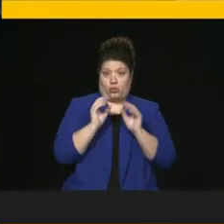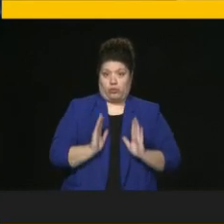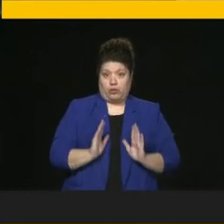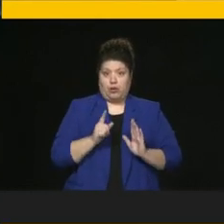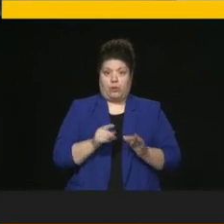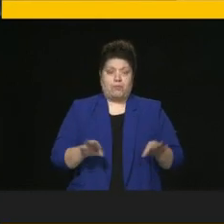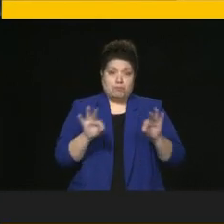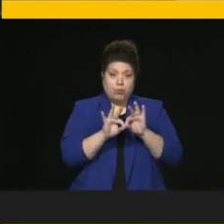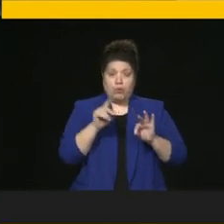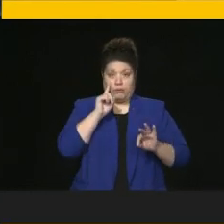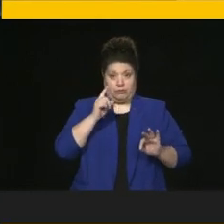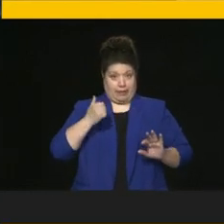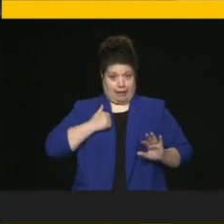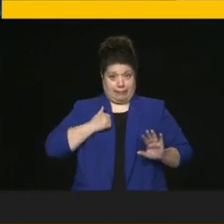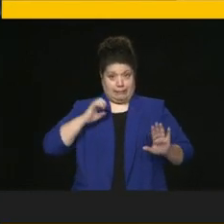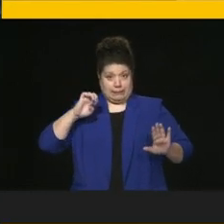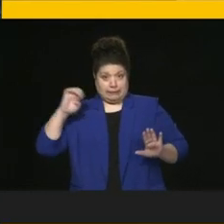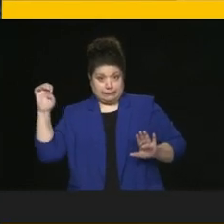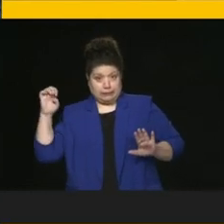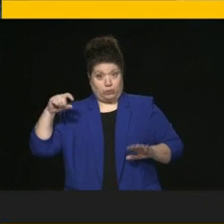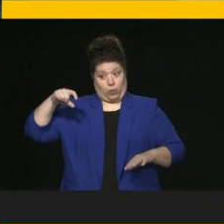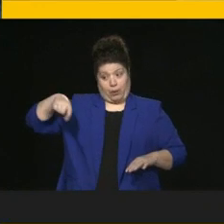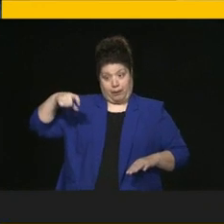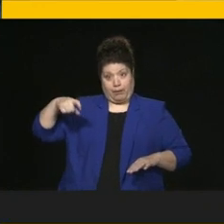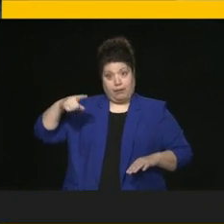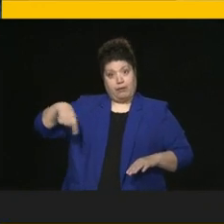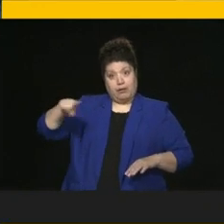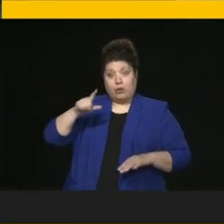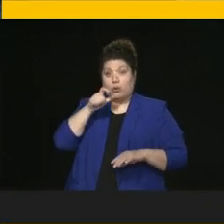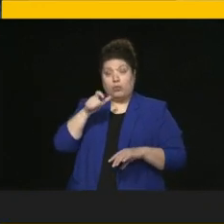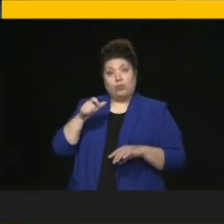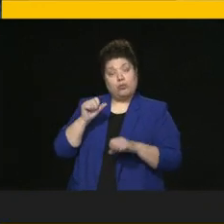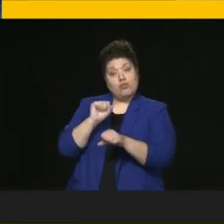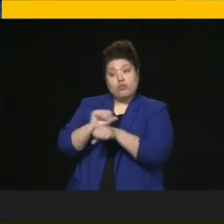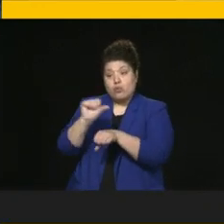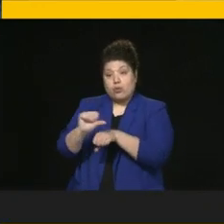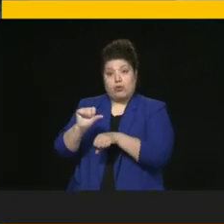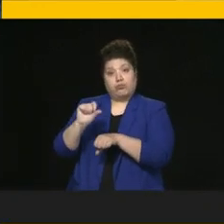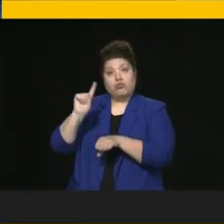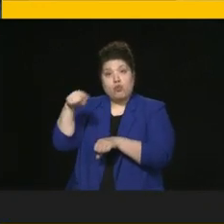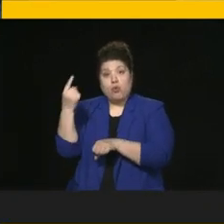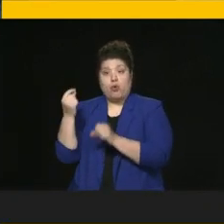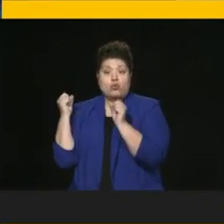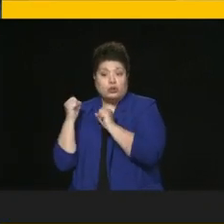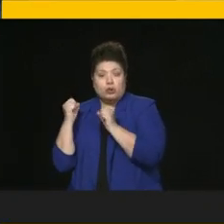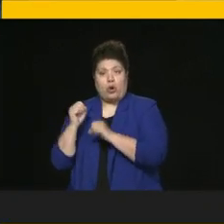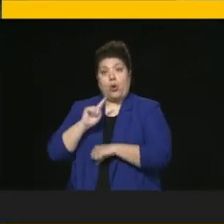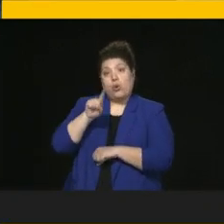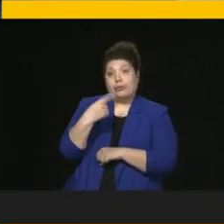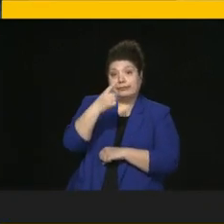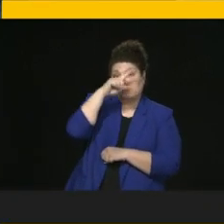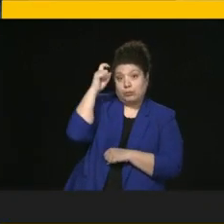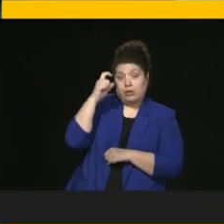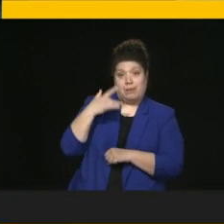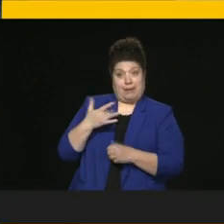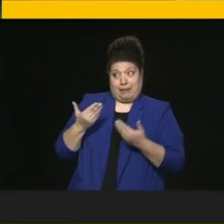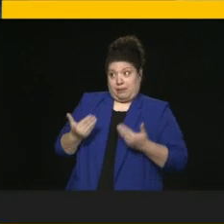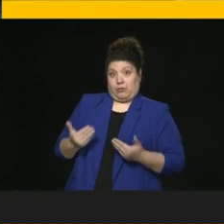EXTREMELY IMPORTANT IN CANADA IN THE EAST, IN QUÉBEC. SEASONAL WORKERS AT THIS POINT